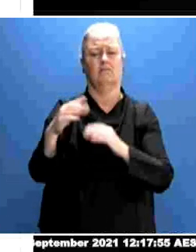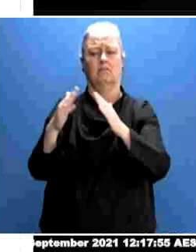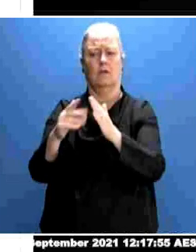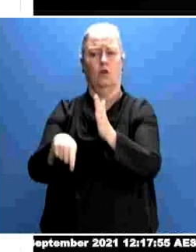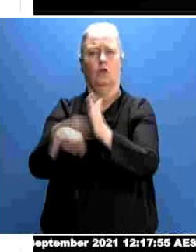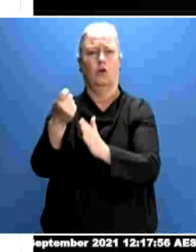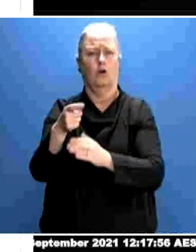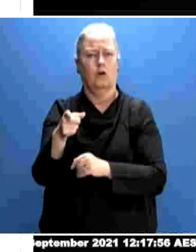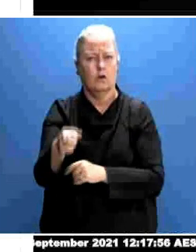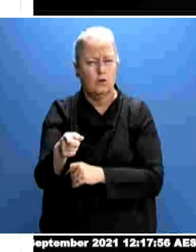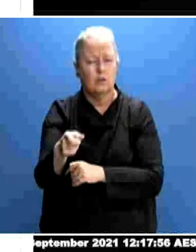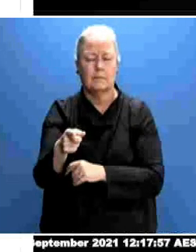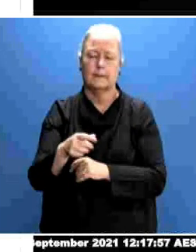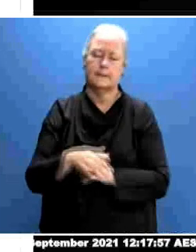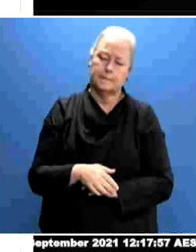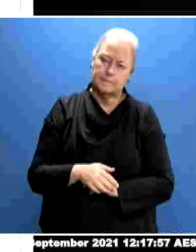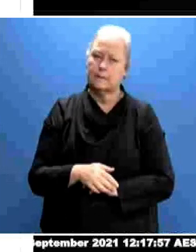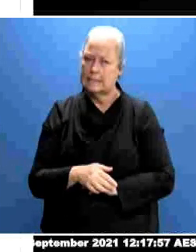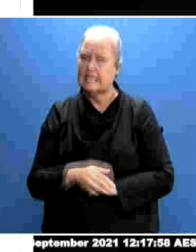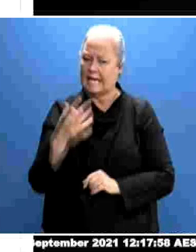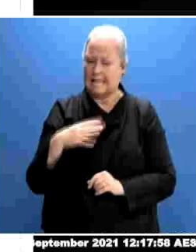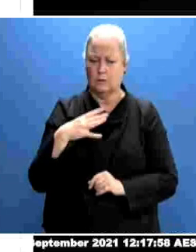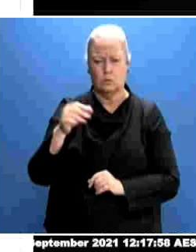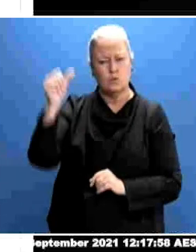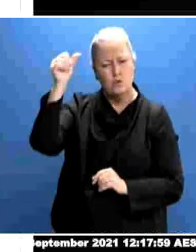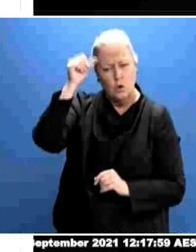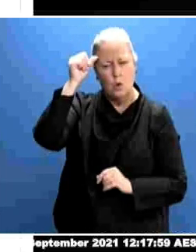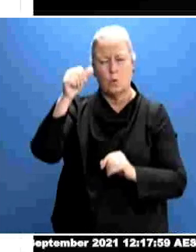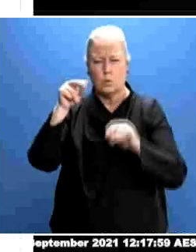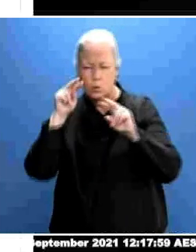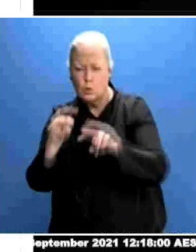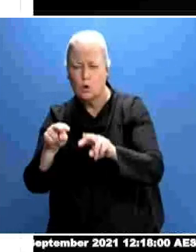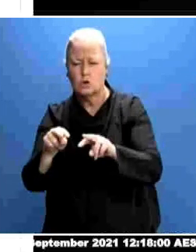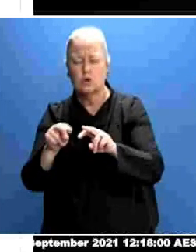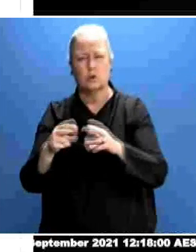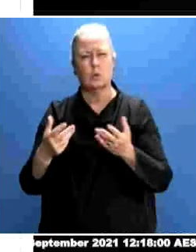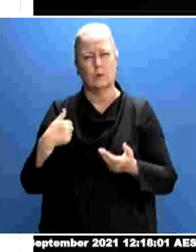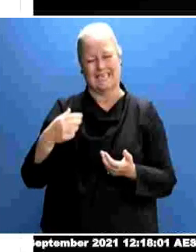that has significant oversight in policy, in legislation